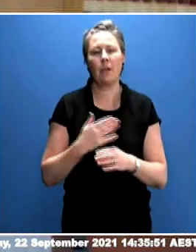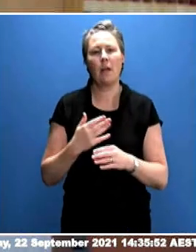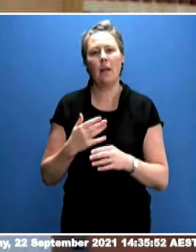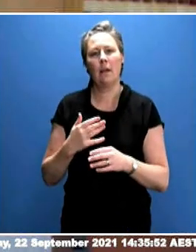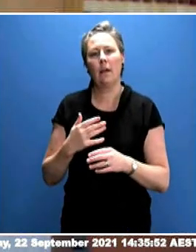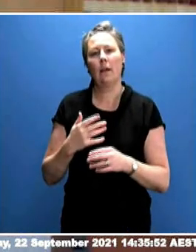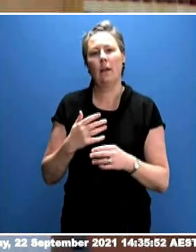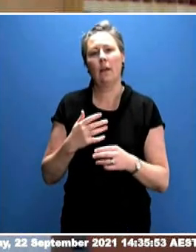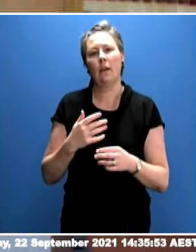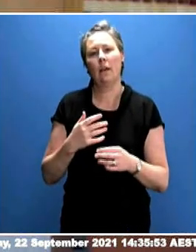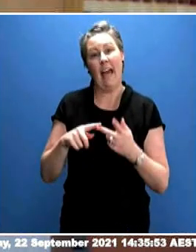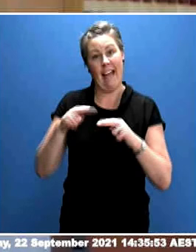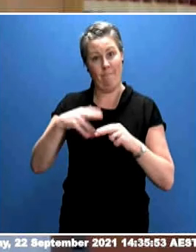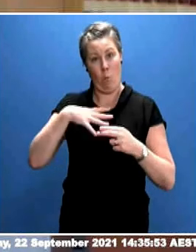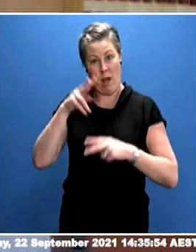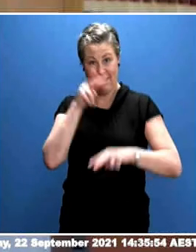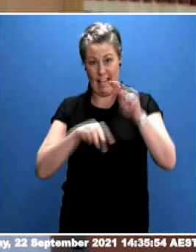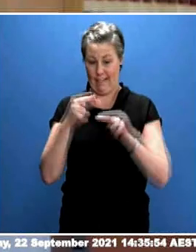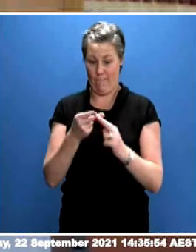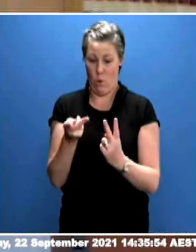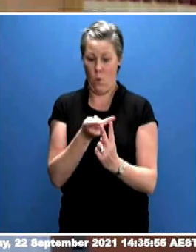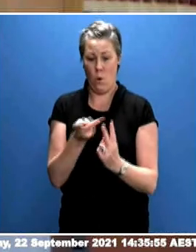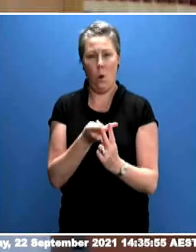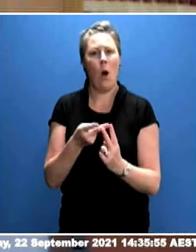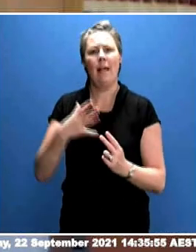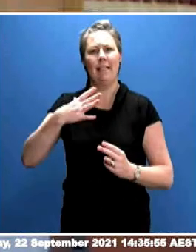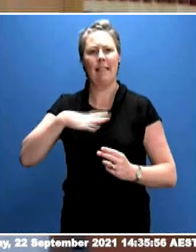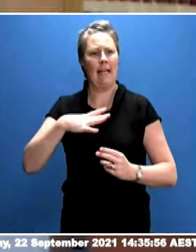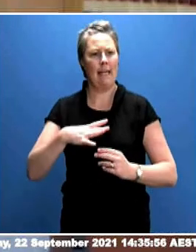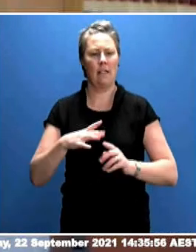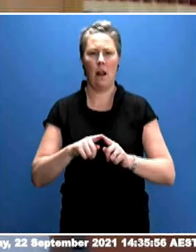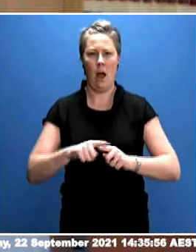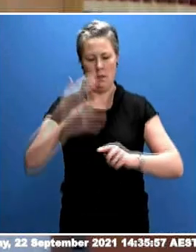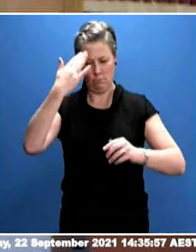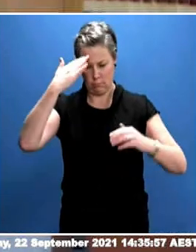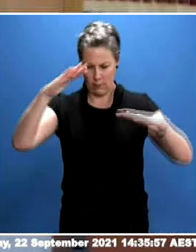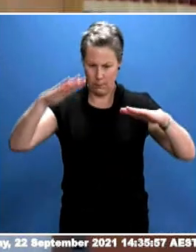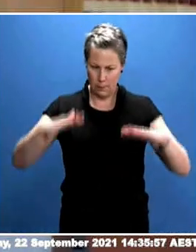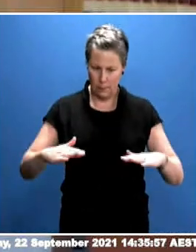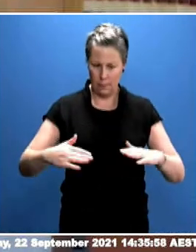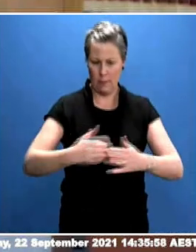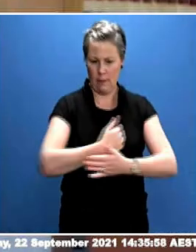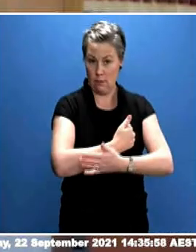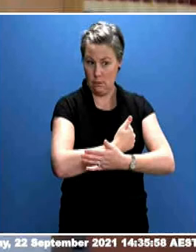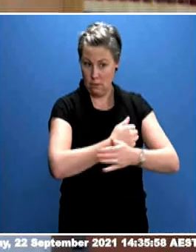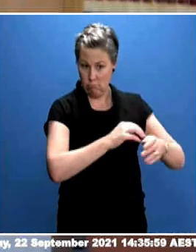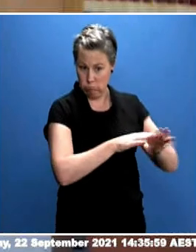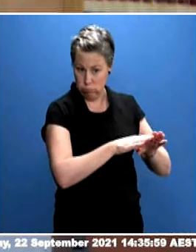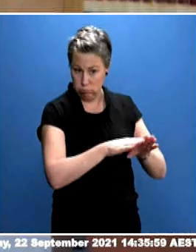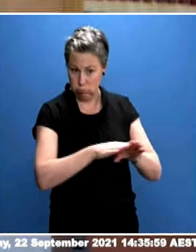a child needs to be stable and able to participate in what can be quite lengthy assessments and interviews.